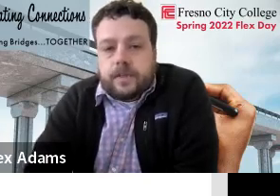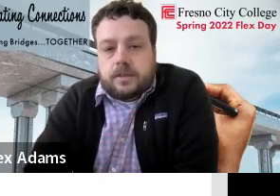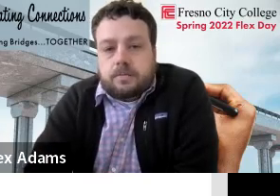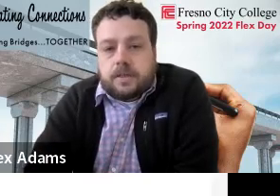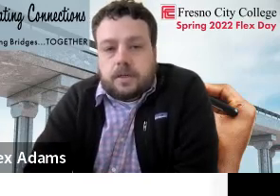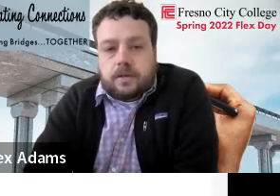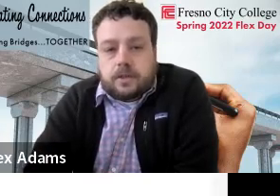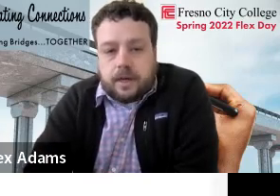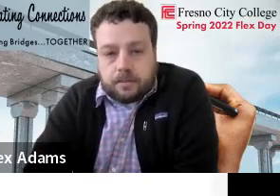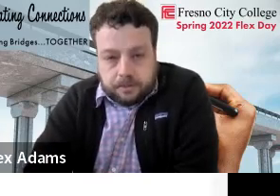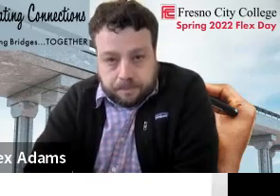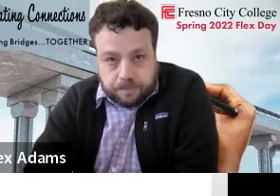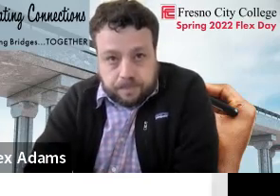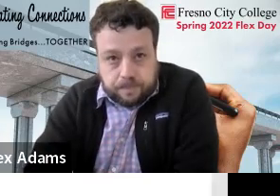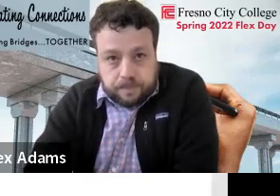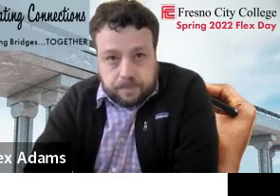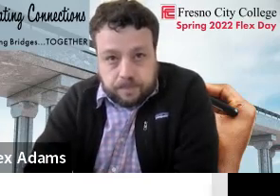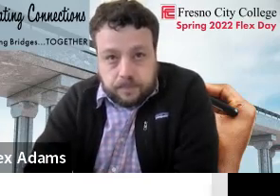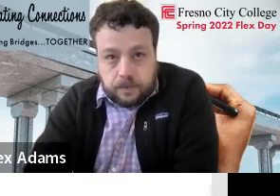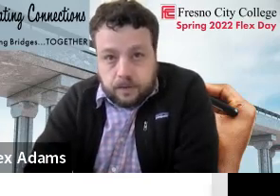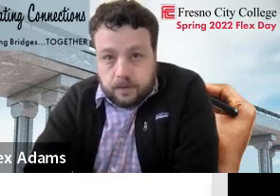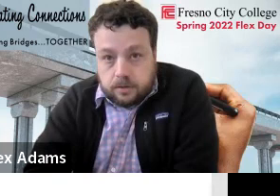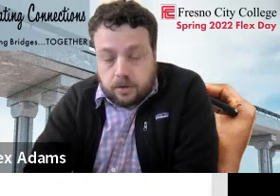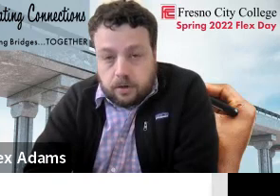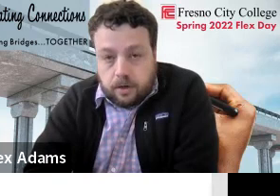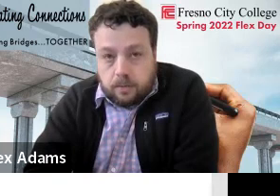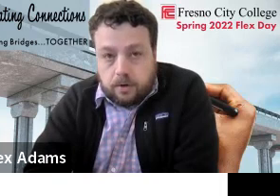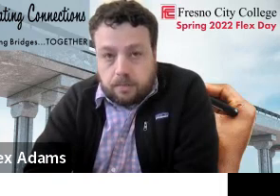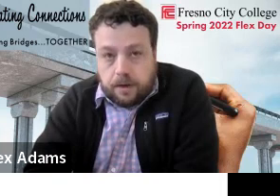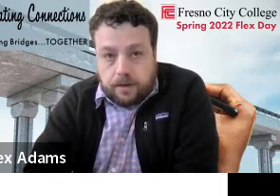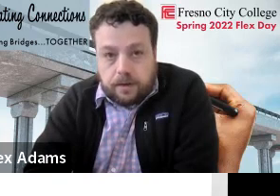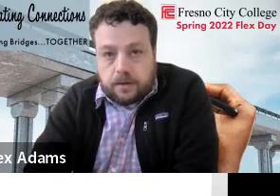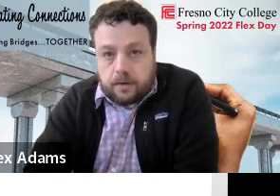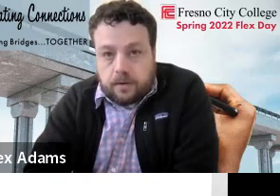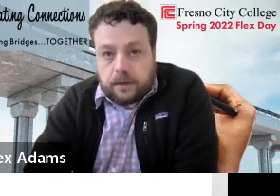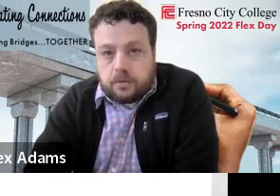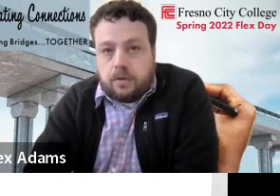things based on those tabs So I will go back to our last one.